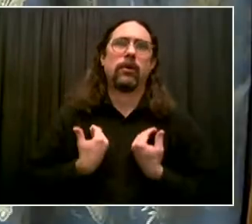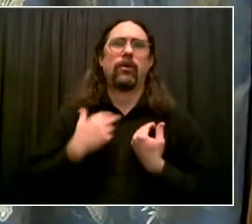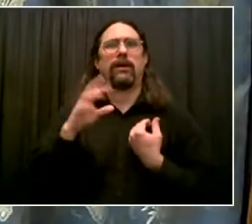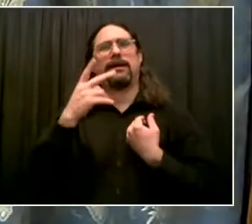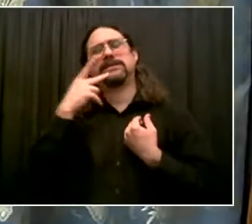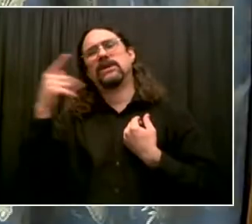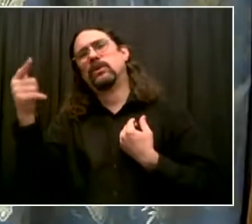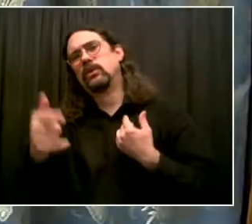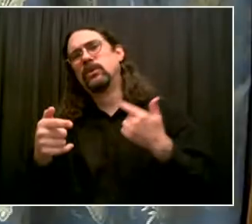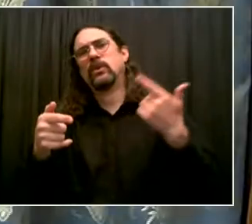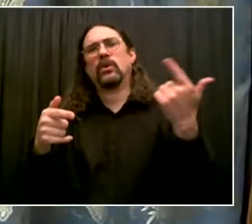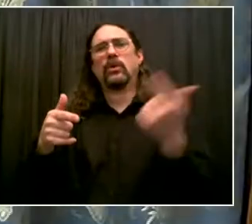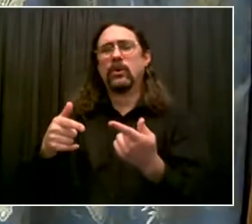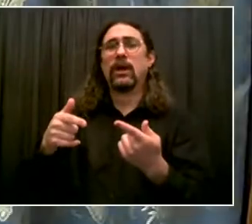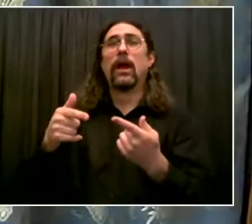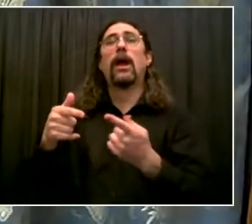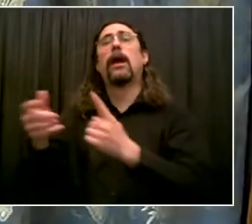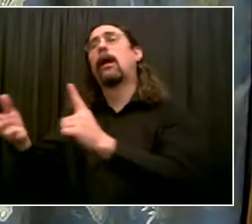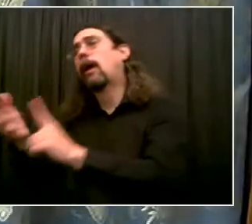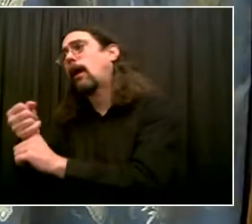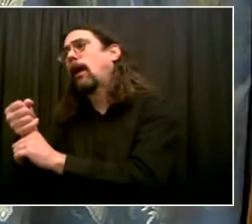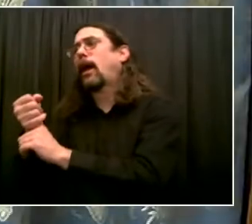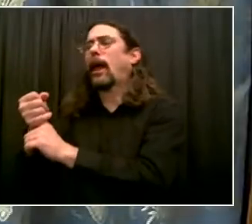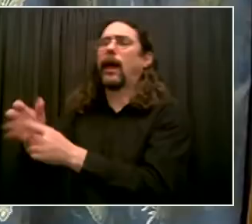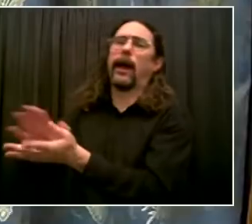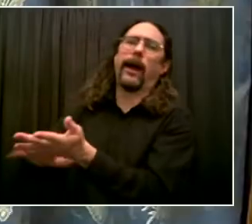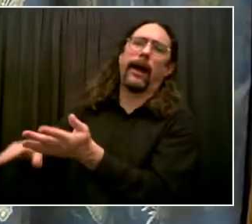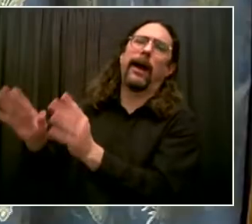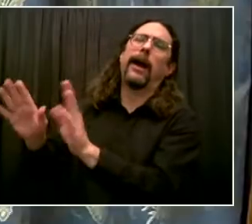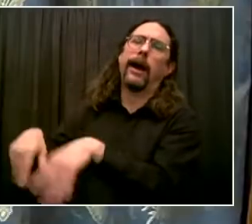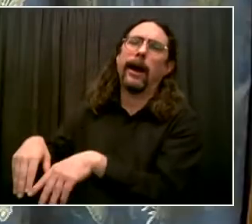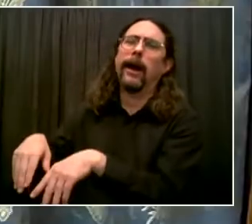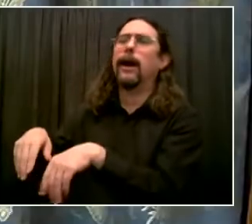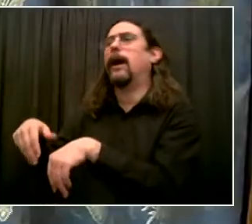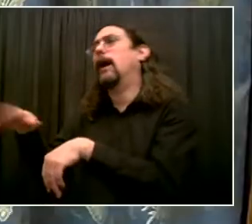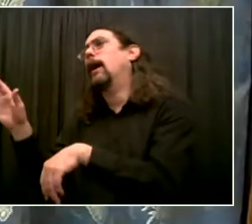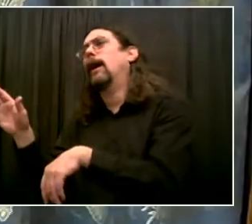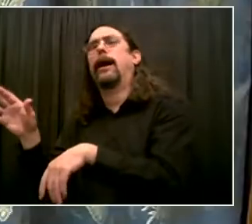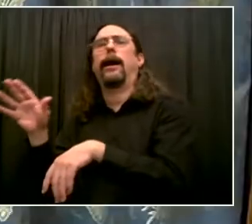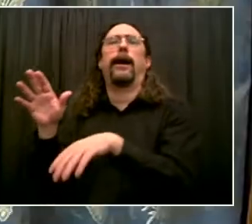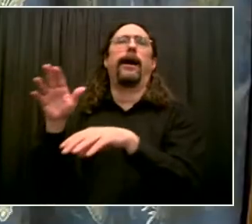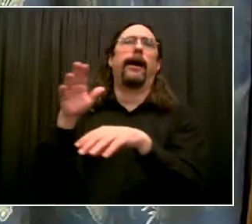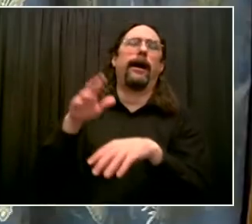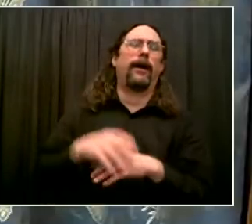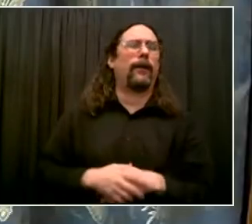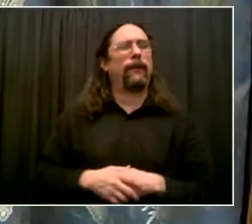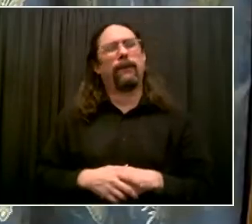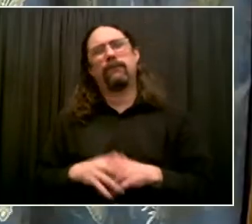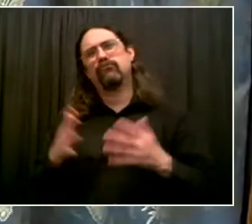NEW YORK CITY. THAT WE MUST BE VIGILANT IN HOLDING ACCOUNTABLE THE GUN TRAFFICKERS AND SHOOTERS ON THE